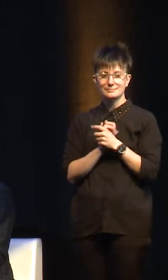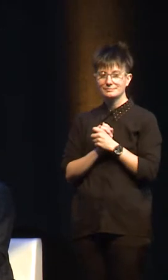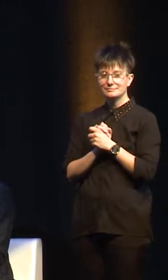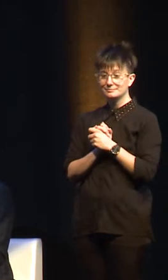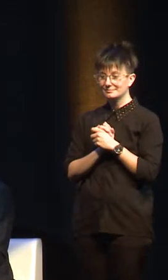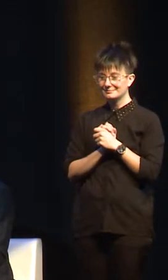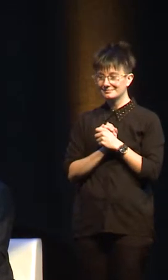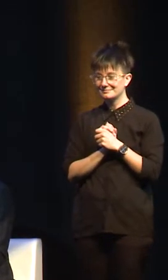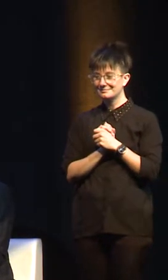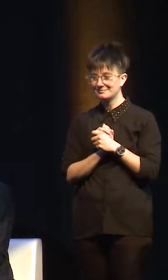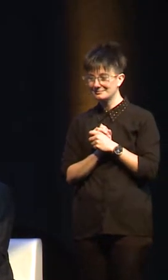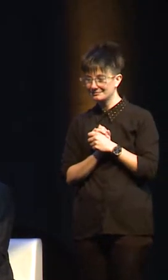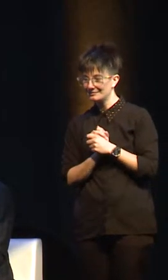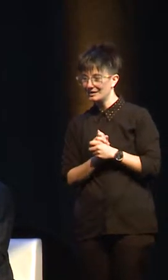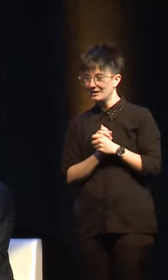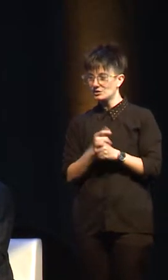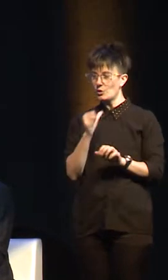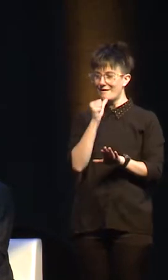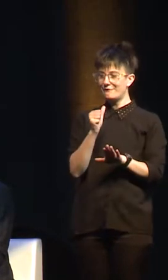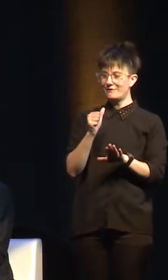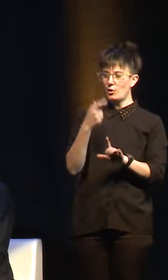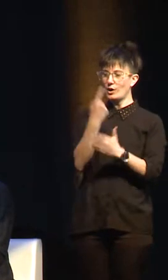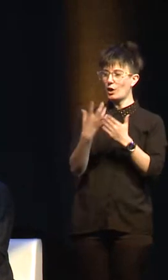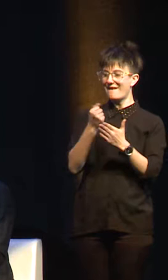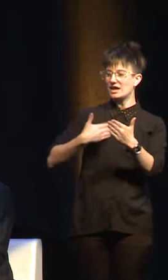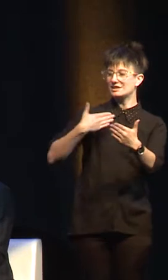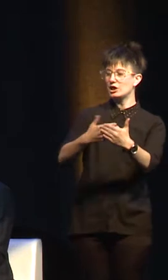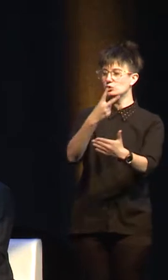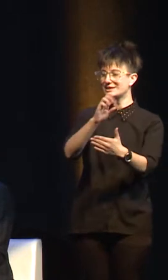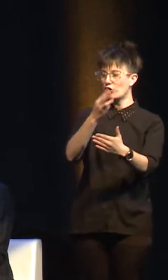Aotearoa seem to be planning for 2050? Minister Shaw: Well you have to plan for both